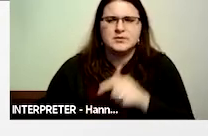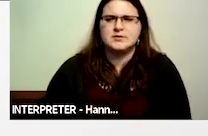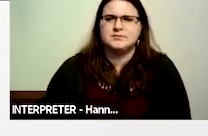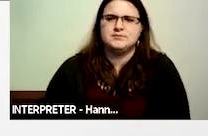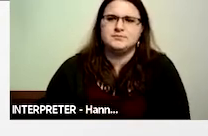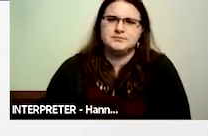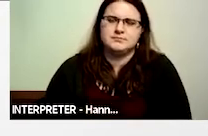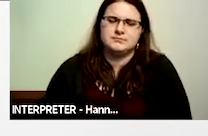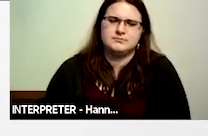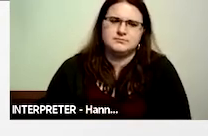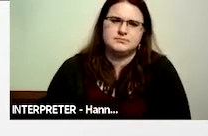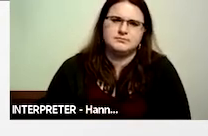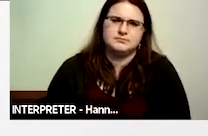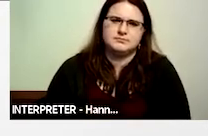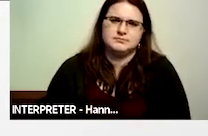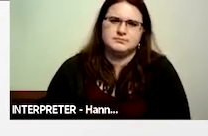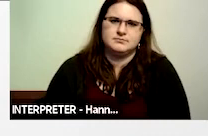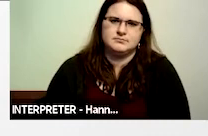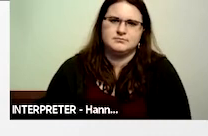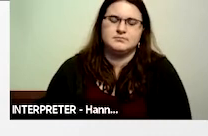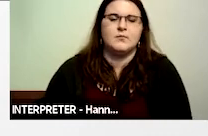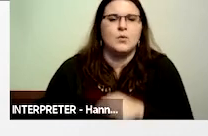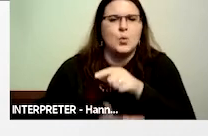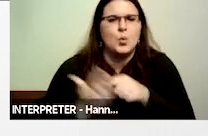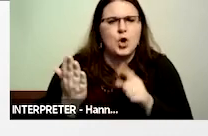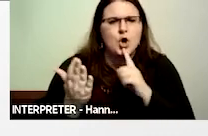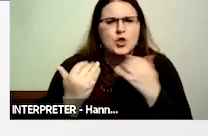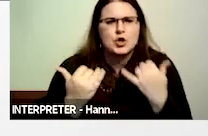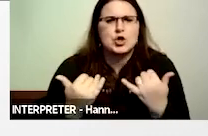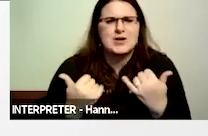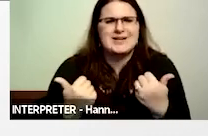what are the current games that people are playing right or what is popular